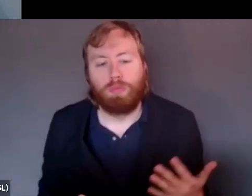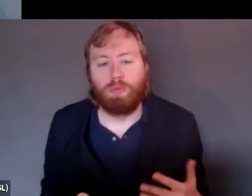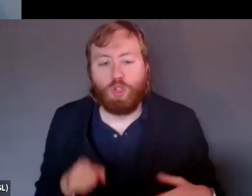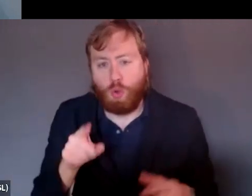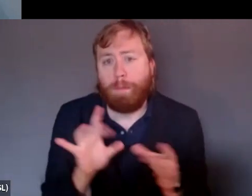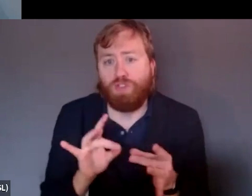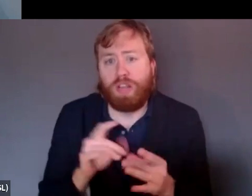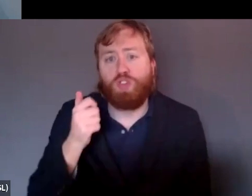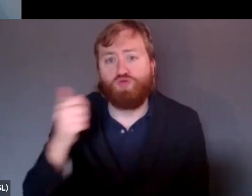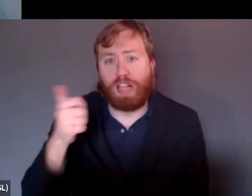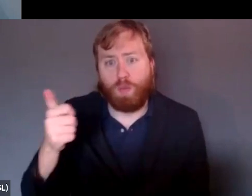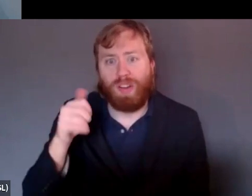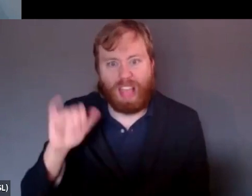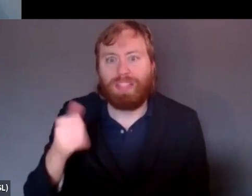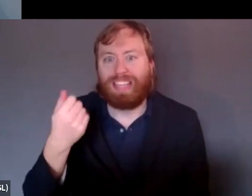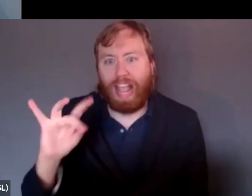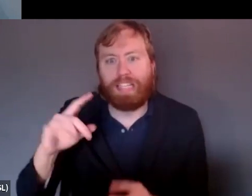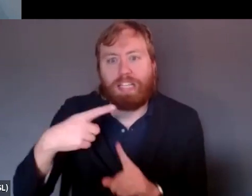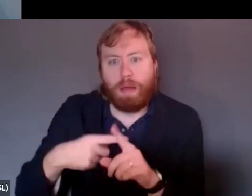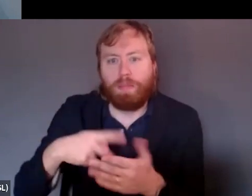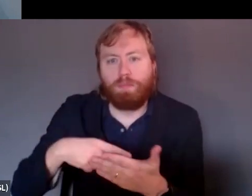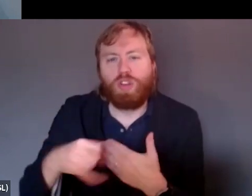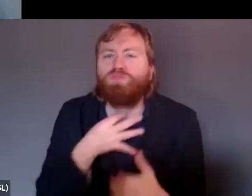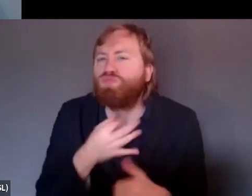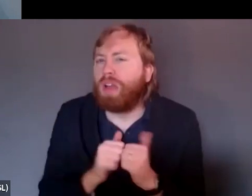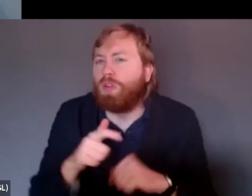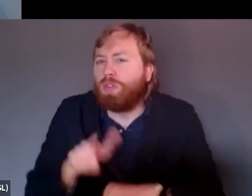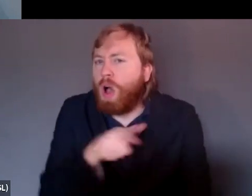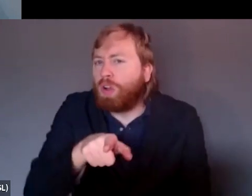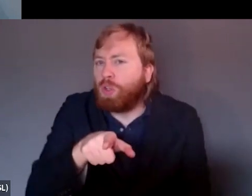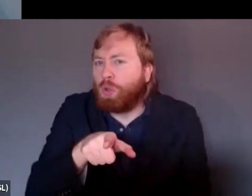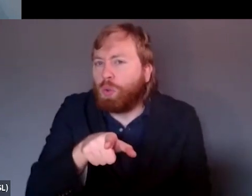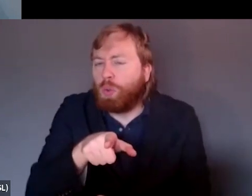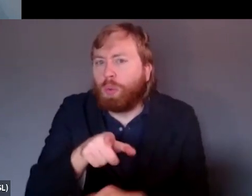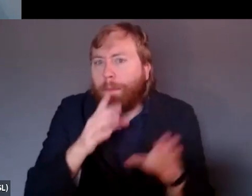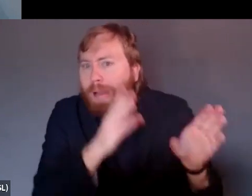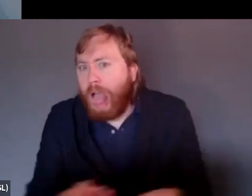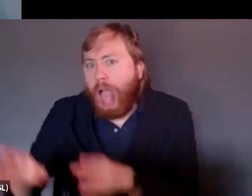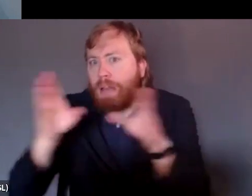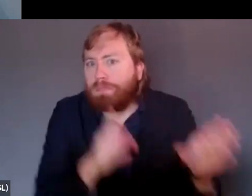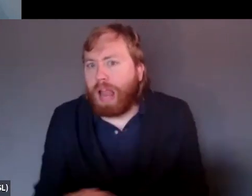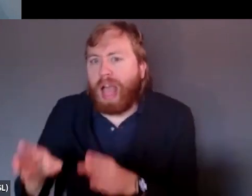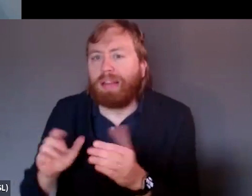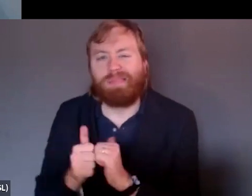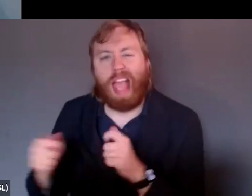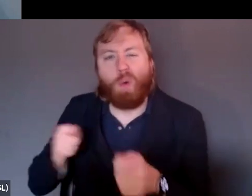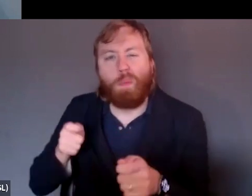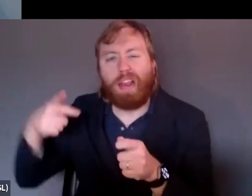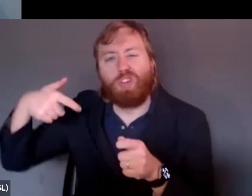How long did you spend on the planning phase, and then how did you manage QA? Could you maybe just broadly tell us